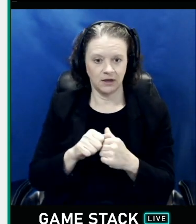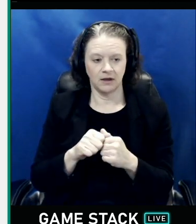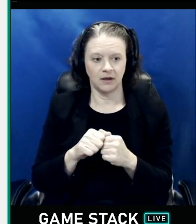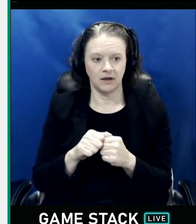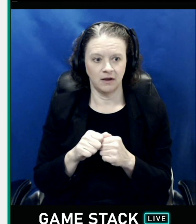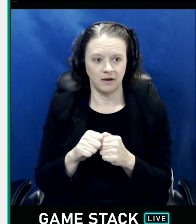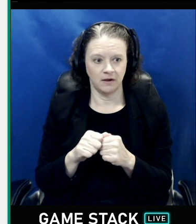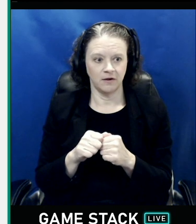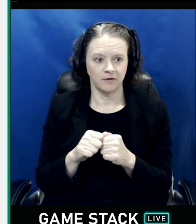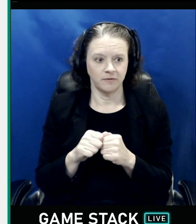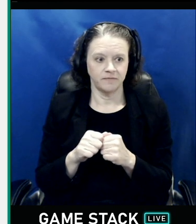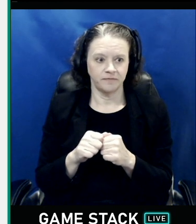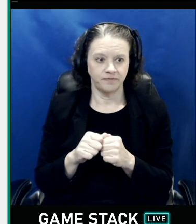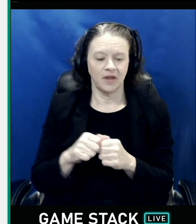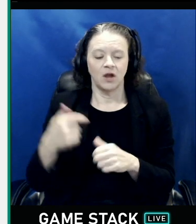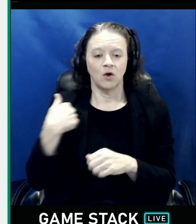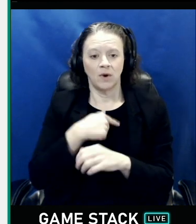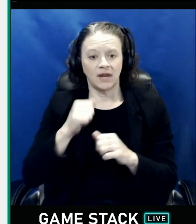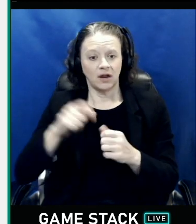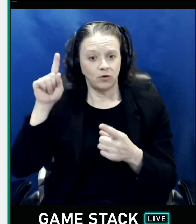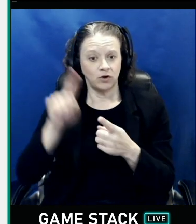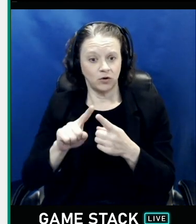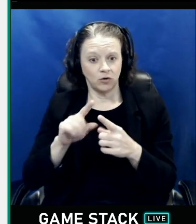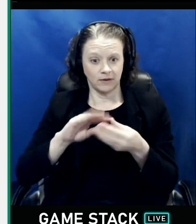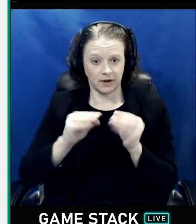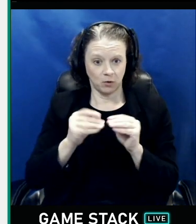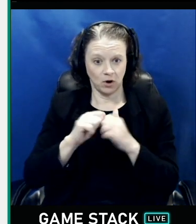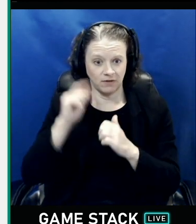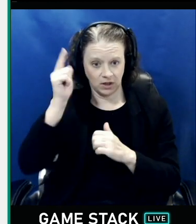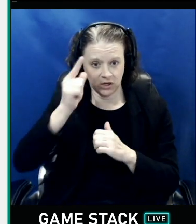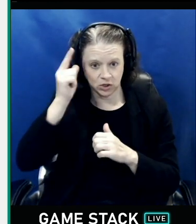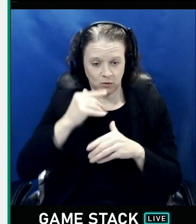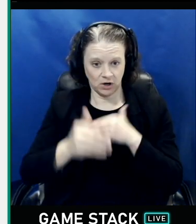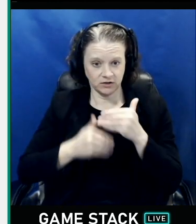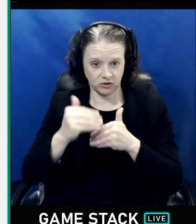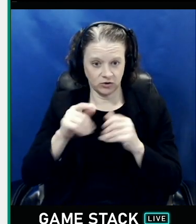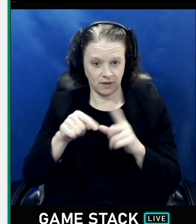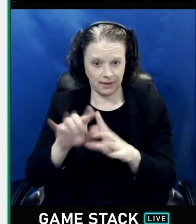number of logical processors in the system and limit cores to operate only in single-thread mode.